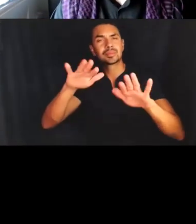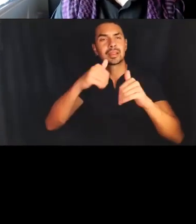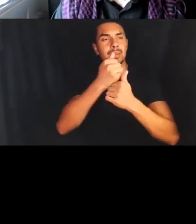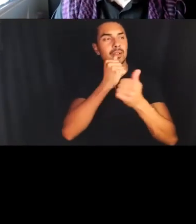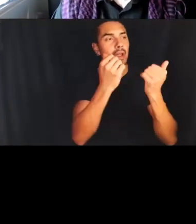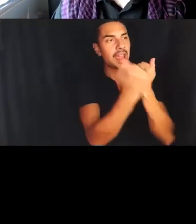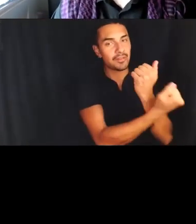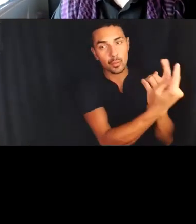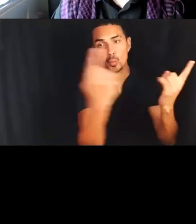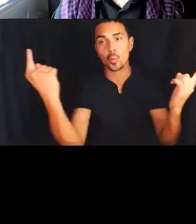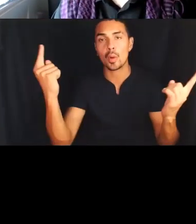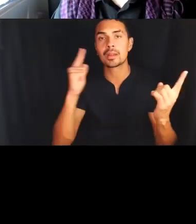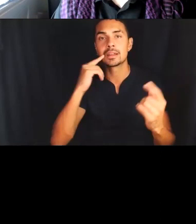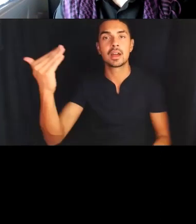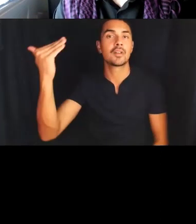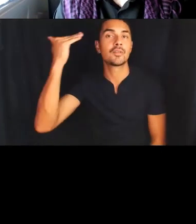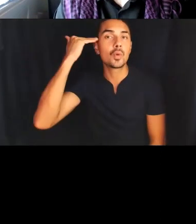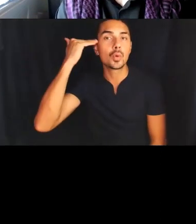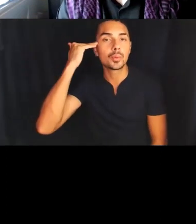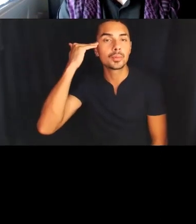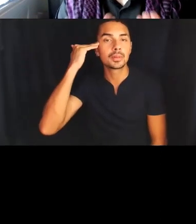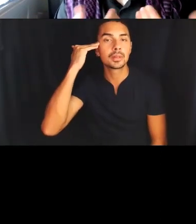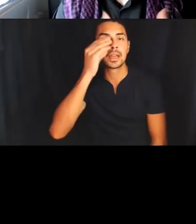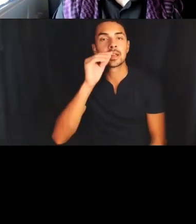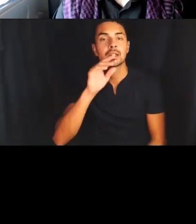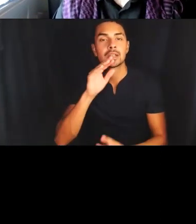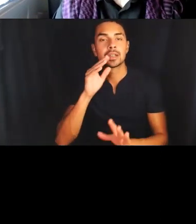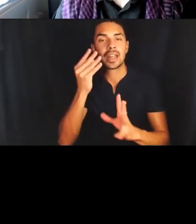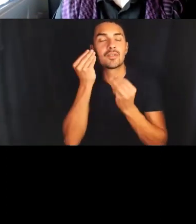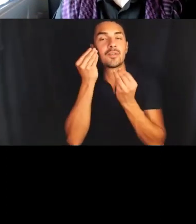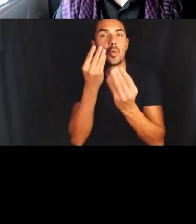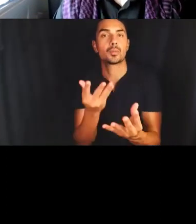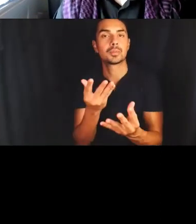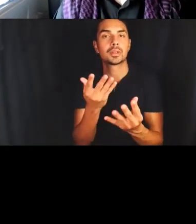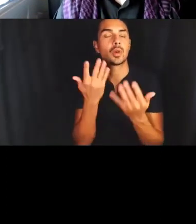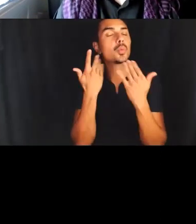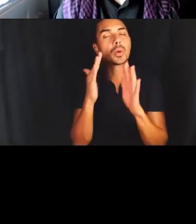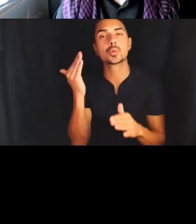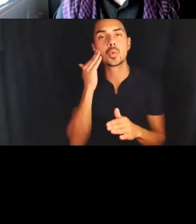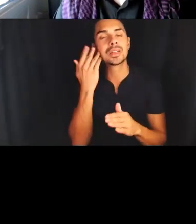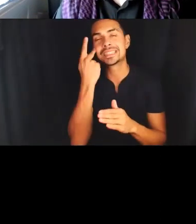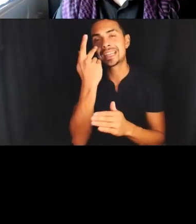as well informed as they can be so that they can see any client that walks through the door?